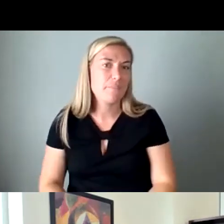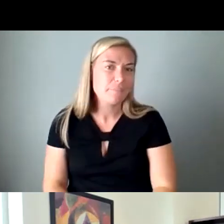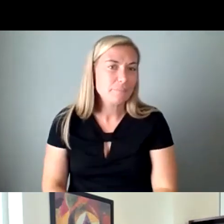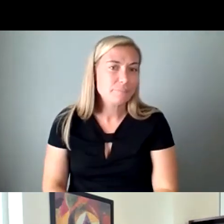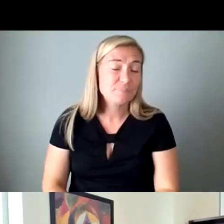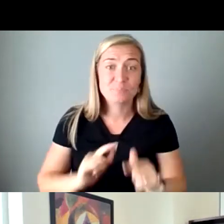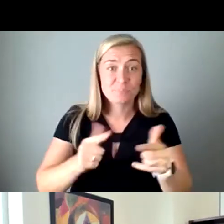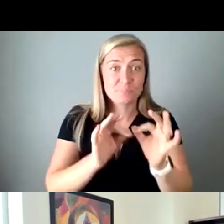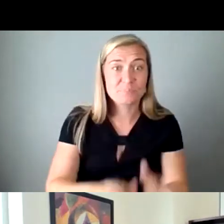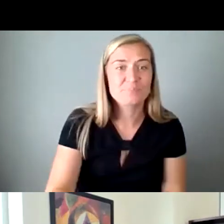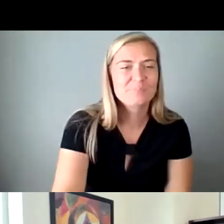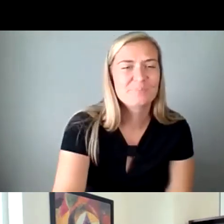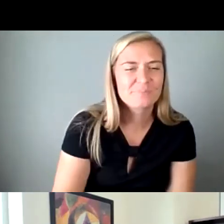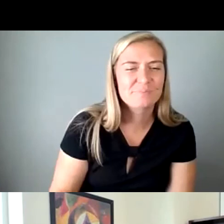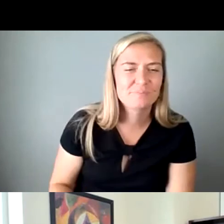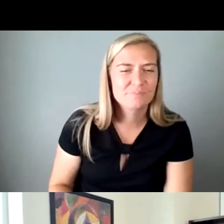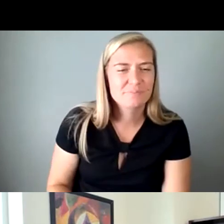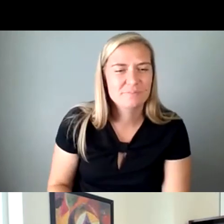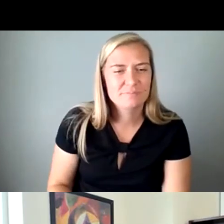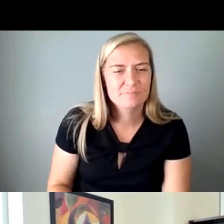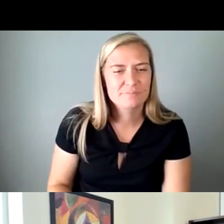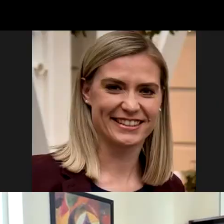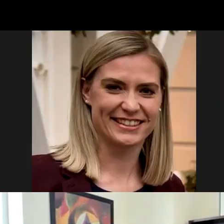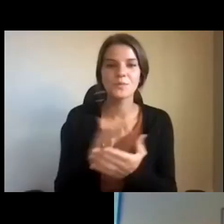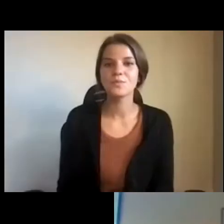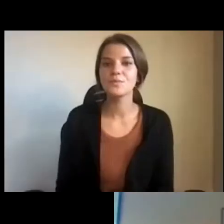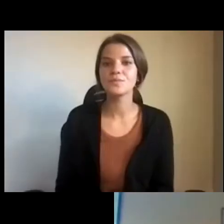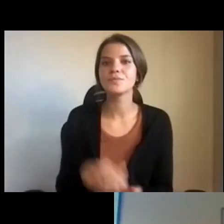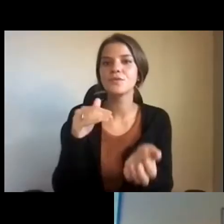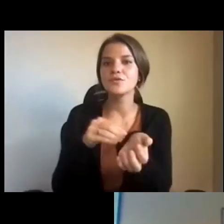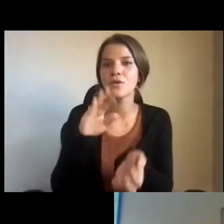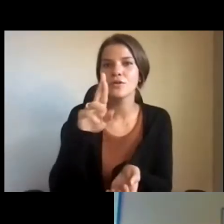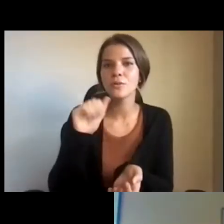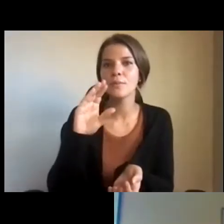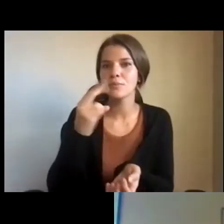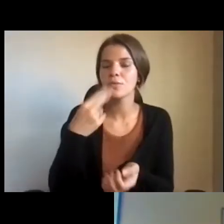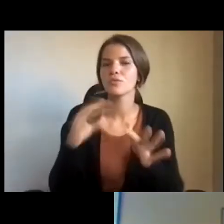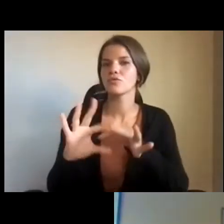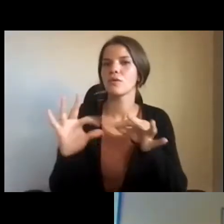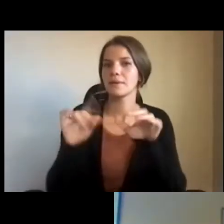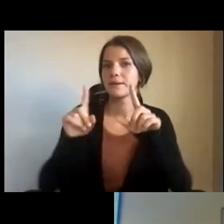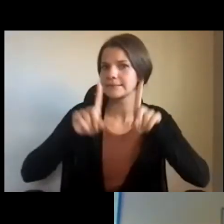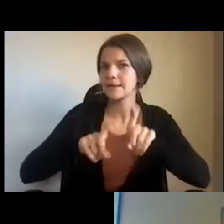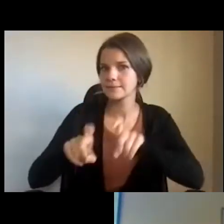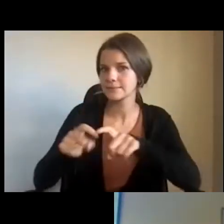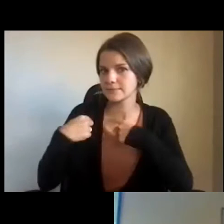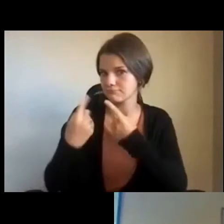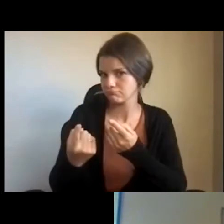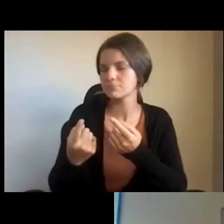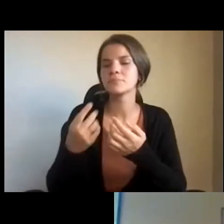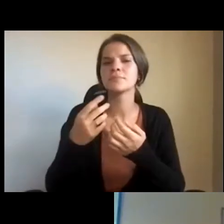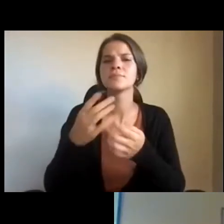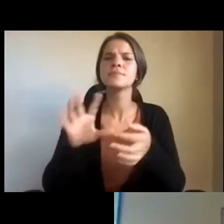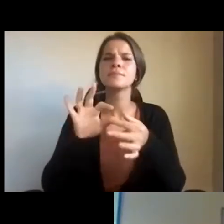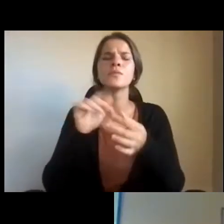Okay. Thank you. Dr. Branche, we talked about testing earlier "what about vaccinated individuals when